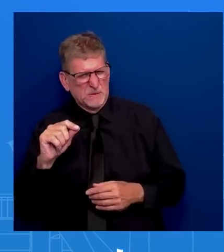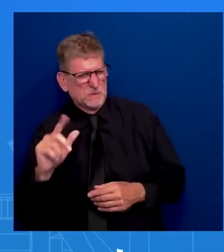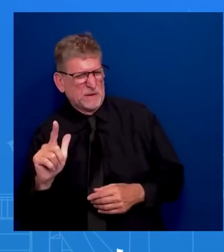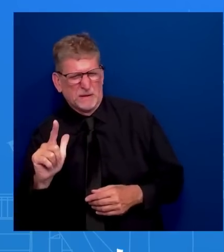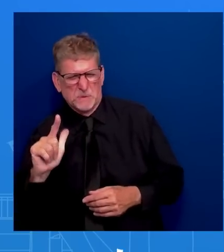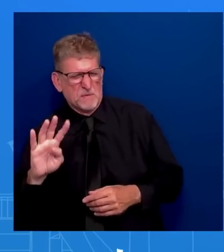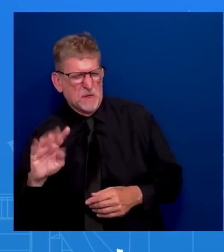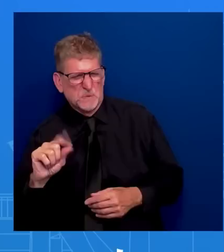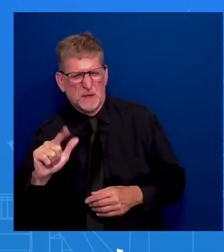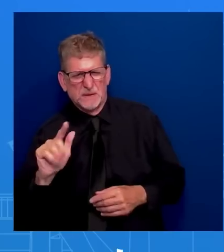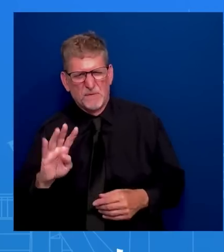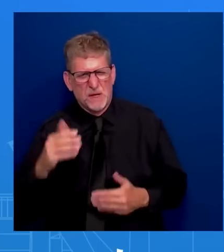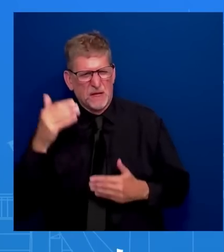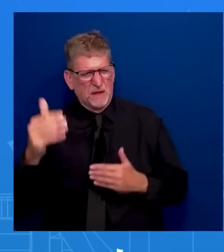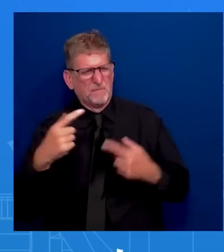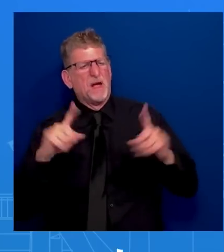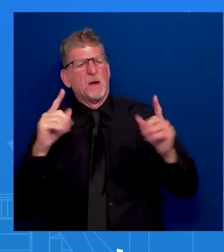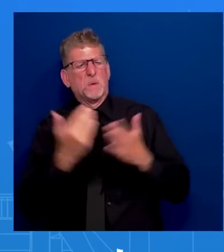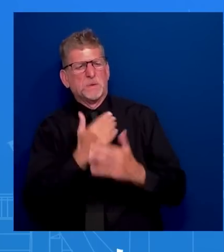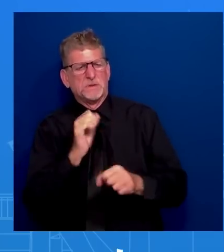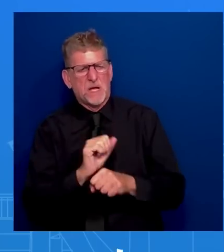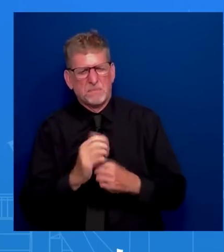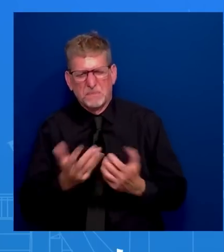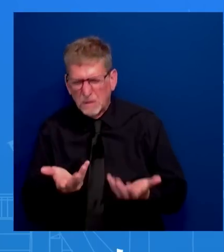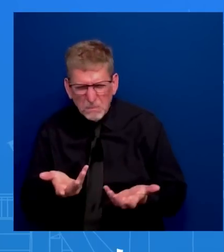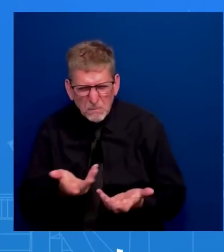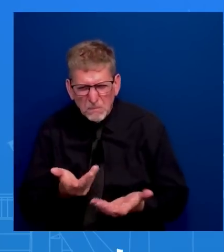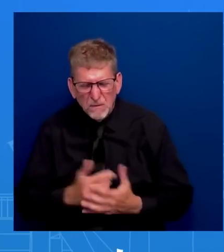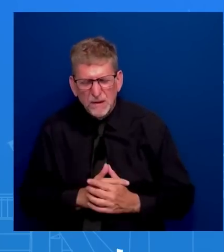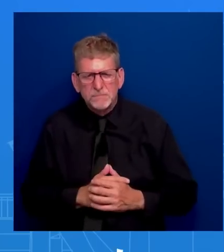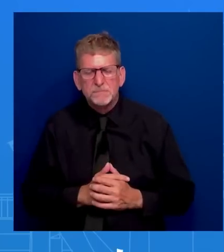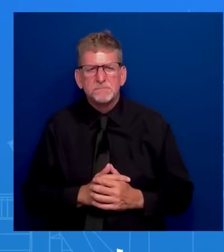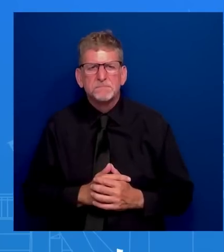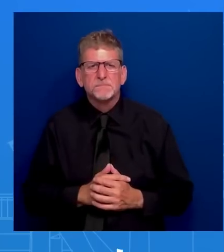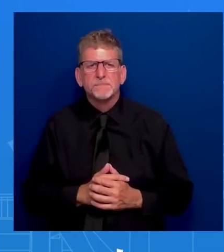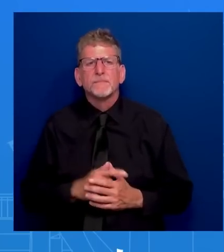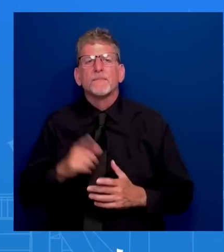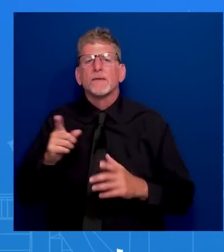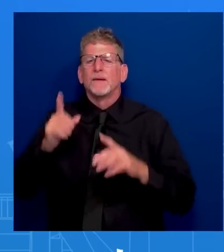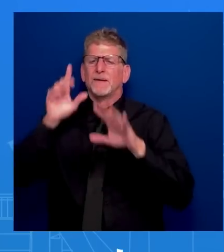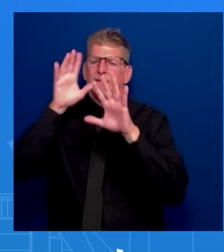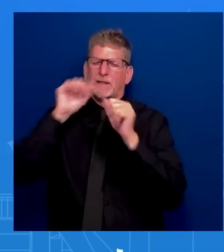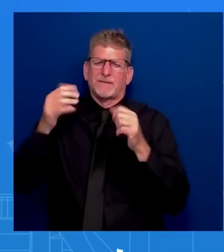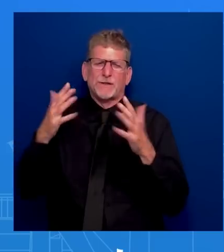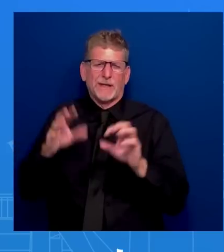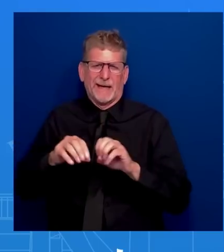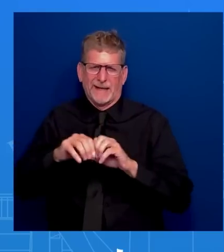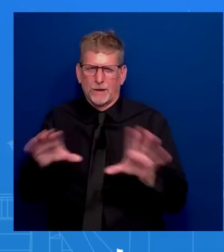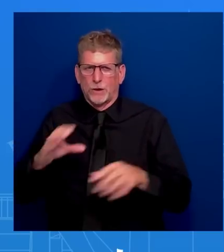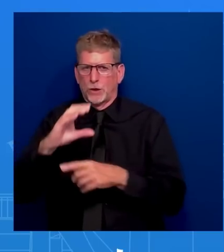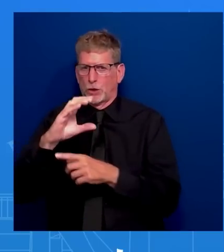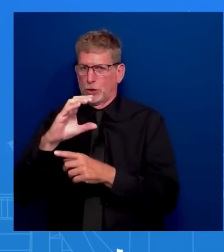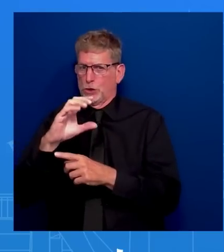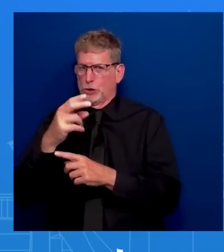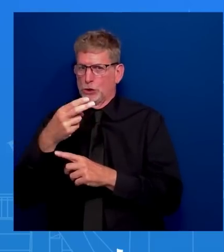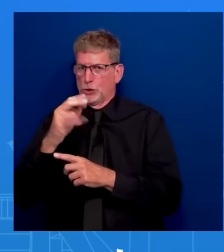One of the things about passing the CHIPS Act and now signing into law, as you saw the President do today, was sending that signal